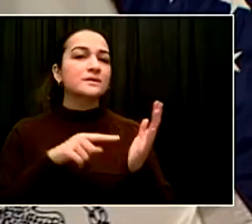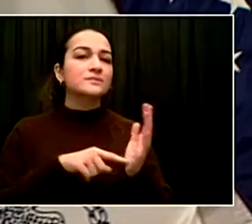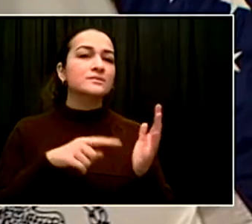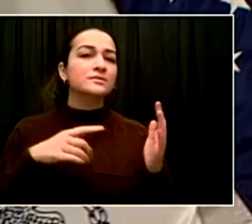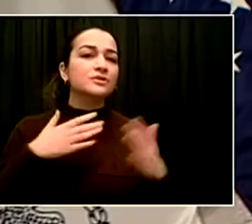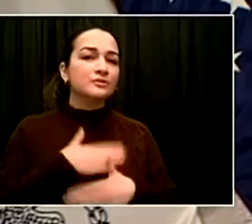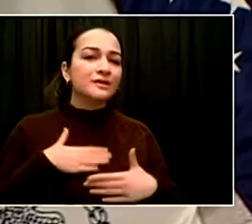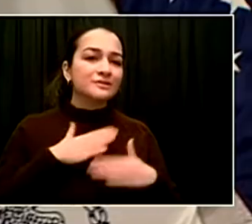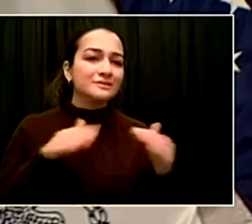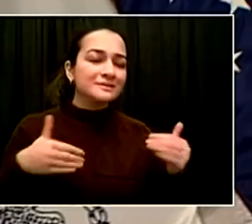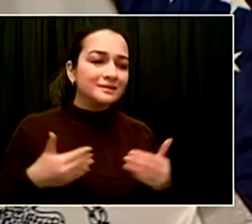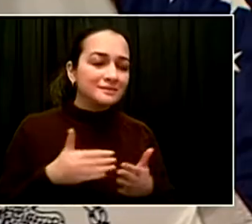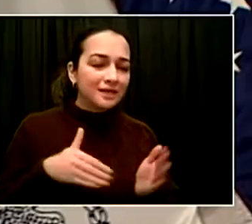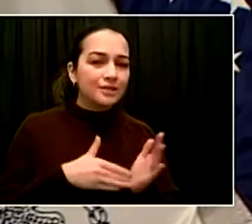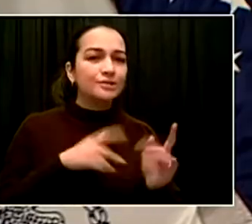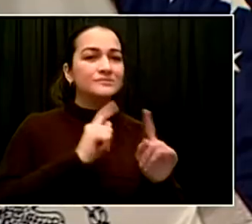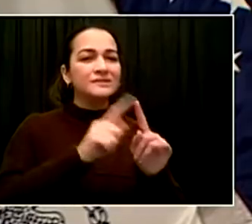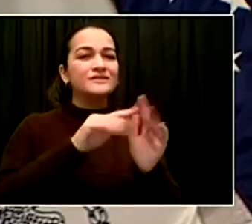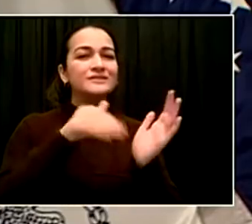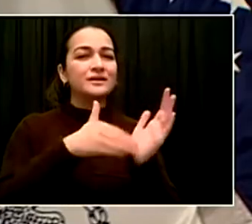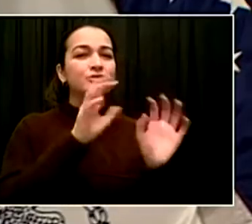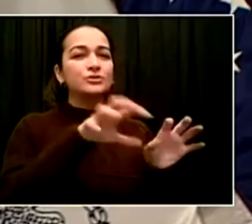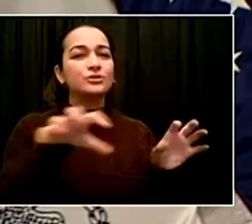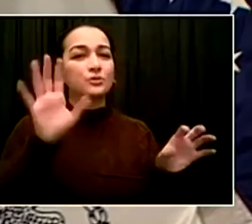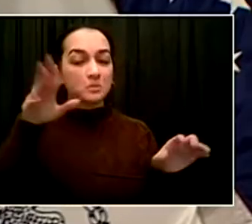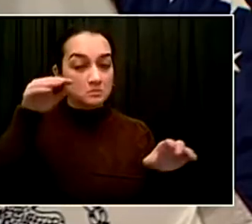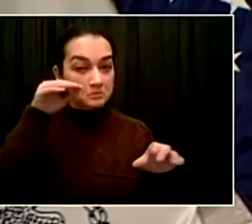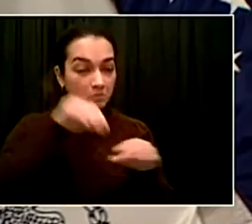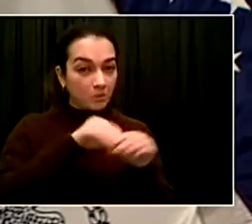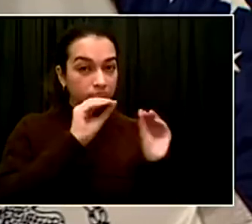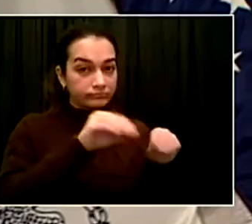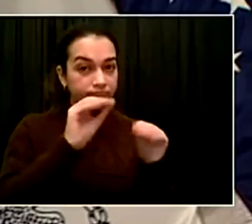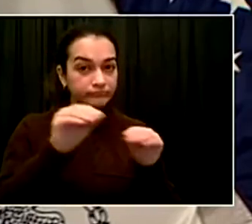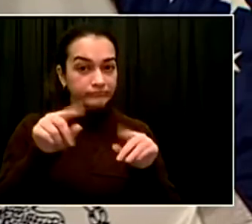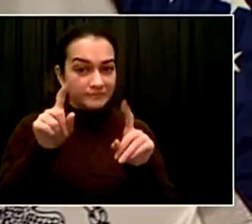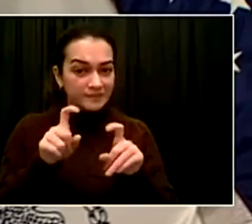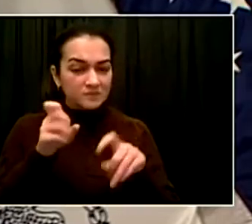DO YOU PLAN TO OPEN ANYMORE OF THOSE IN THE COMING WEEKS AND